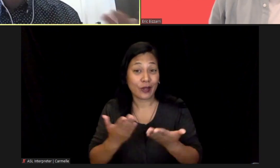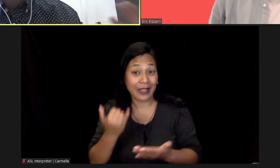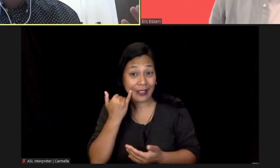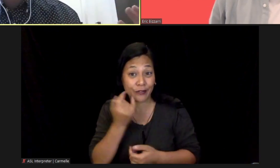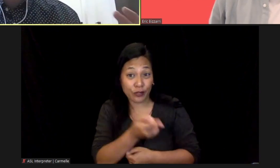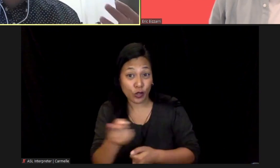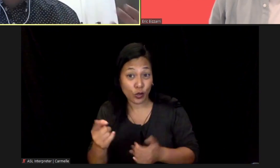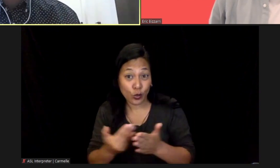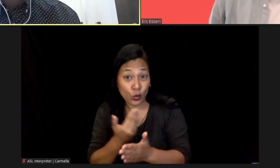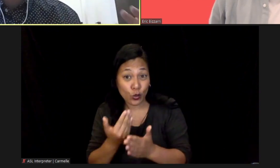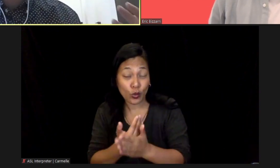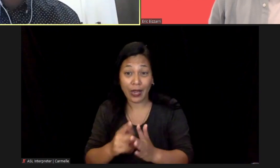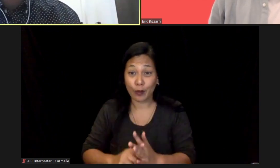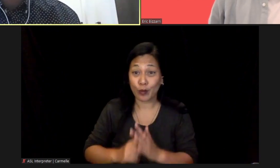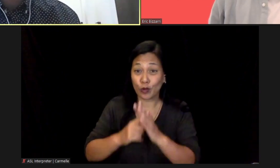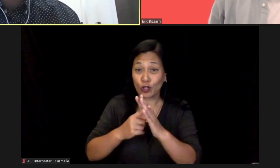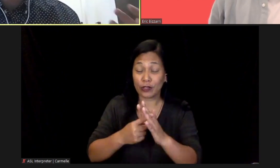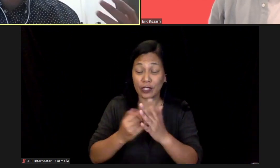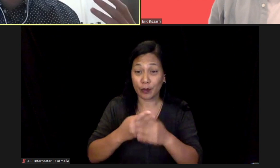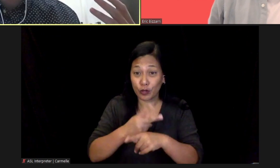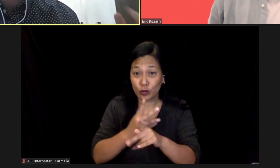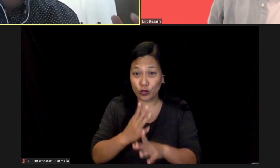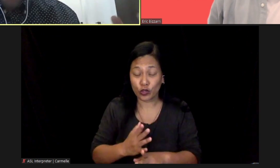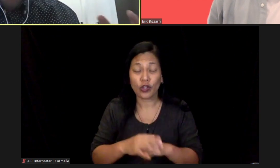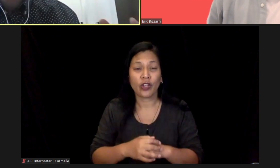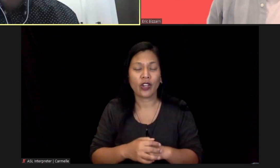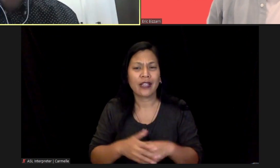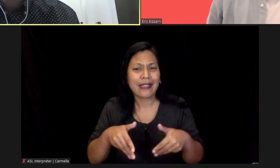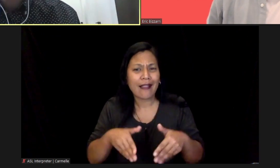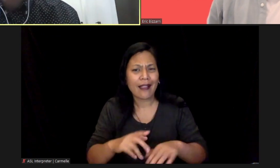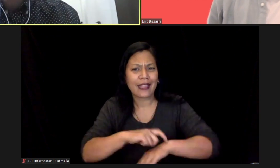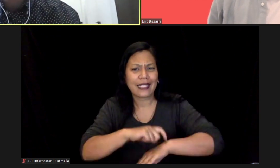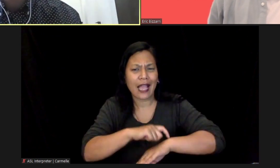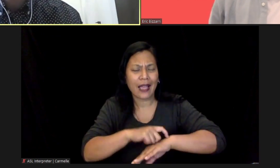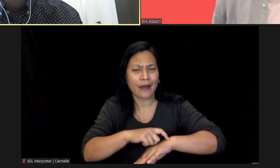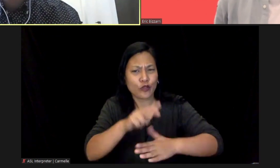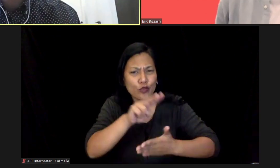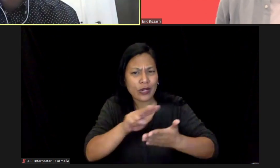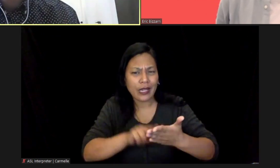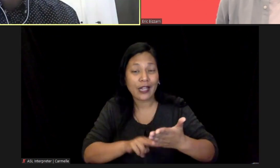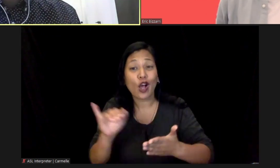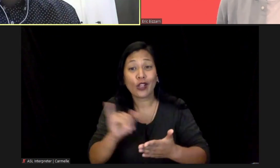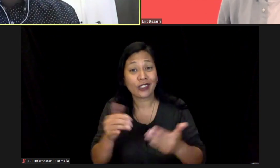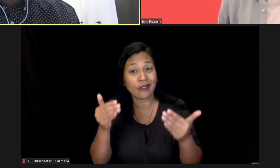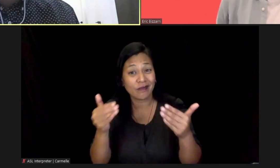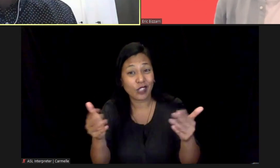emerging, it's a lot and give yourself that time and then call, I think sometimes people are shy to call or they think it's a burden